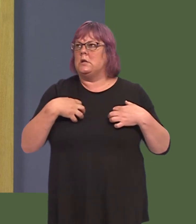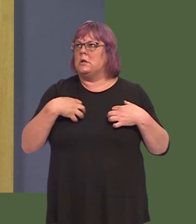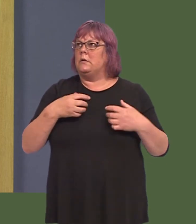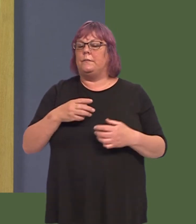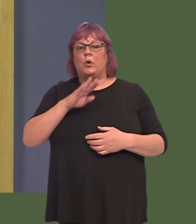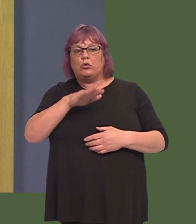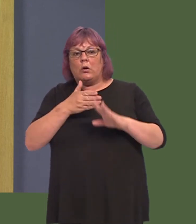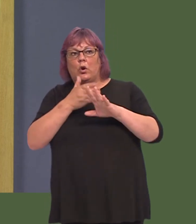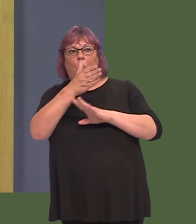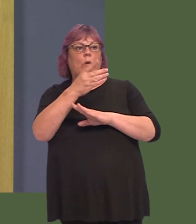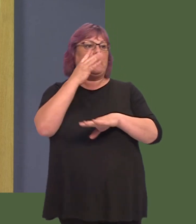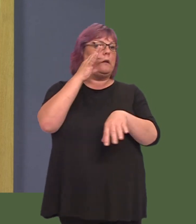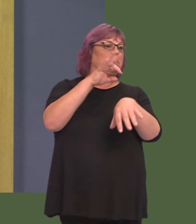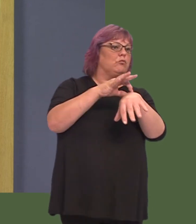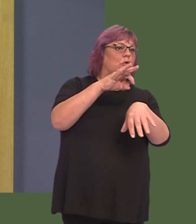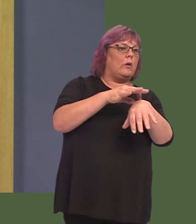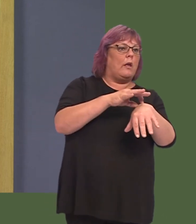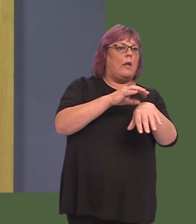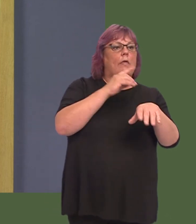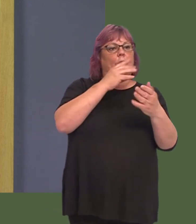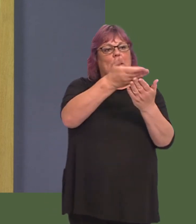When children do get to see a specialist, they're often prescribed melatonin as a way